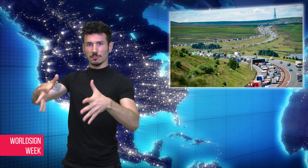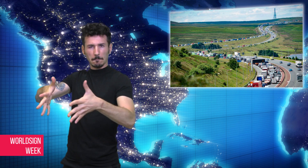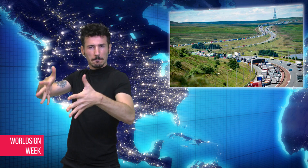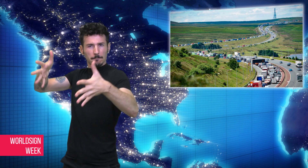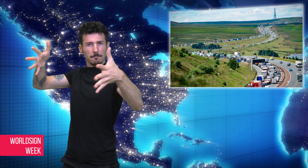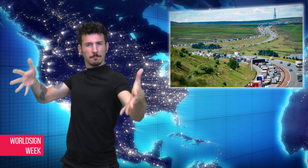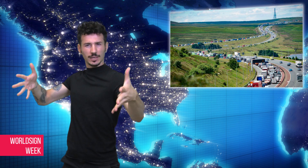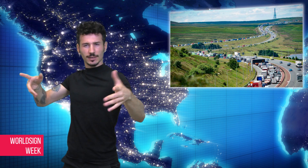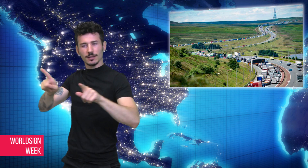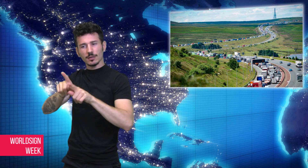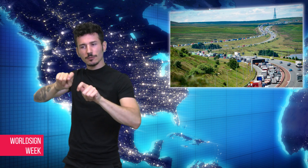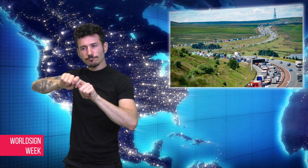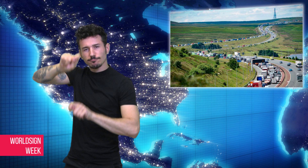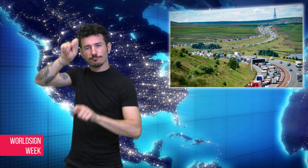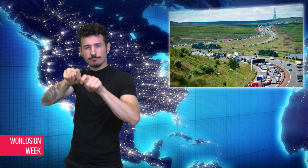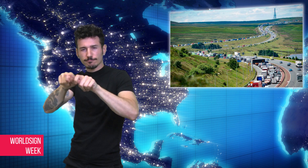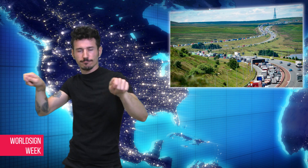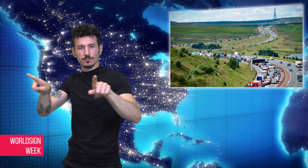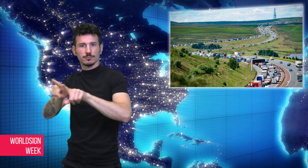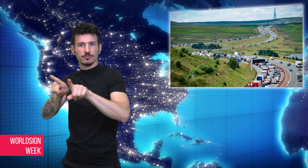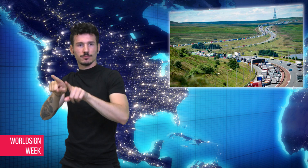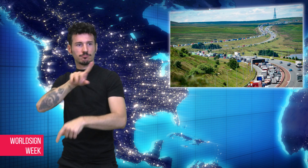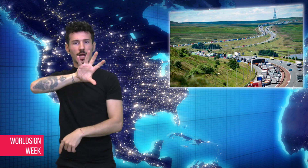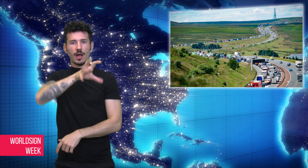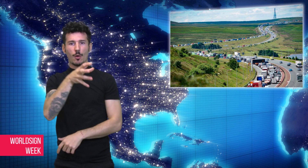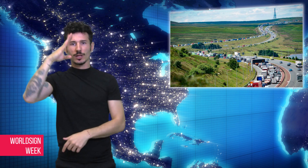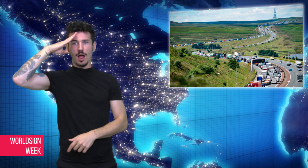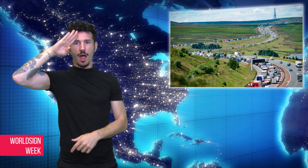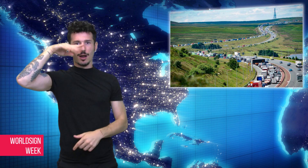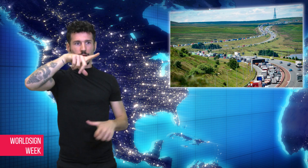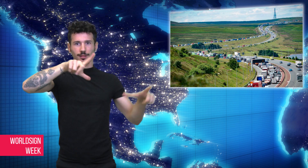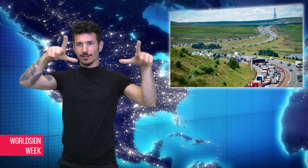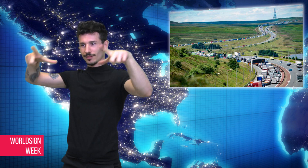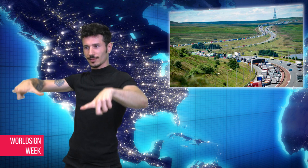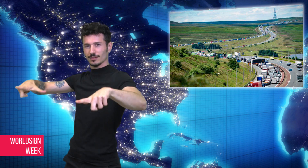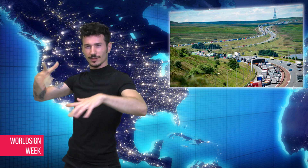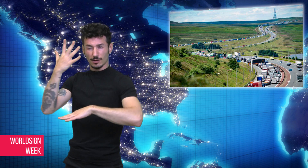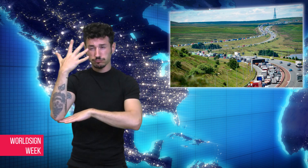area that is as large as the size of Ireland.